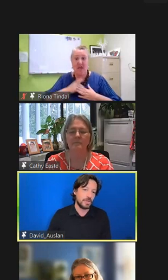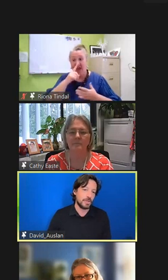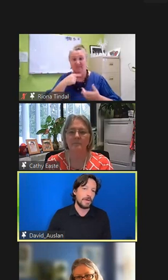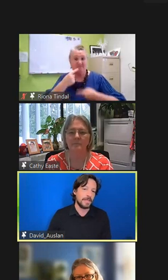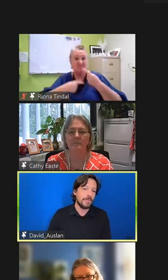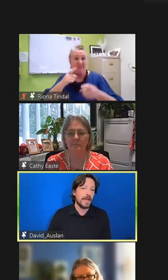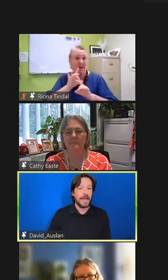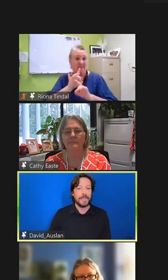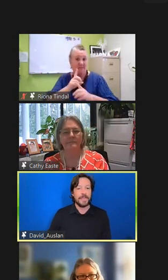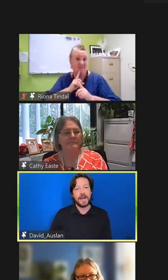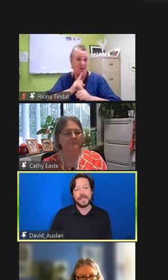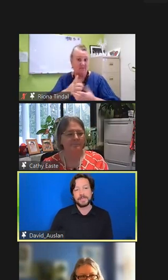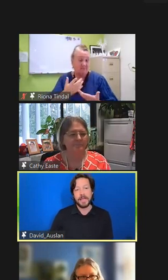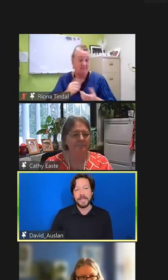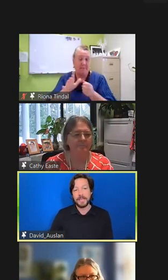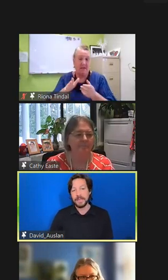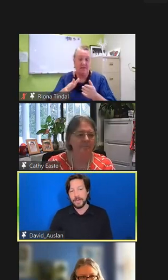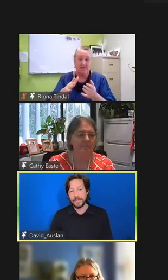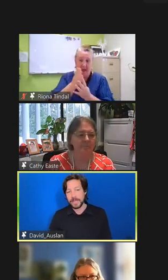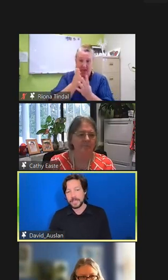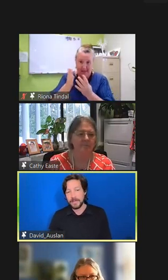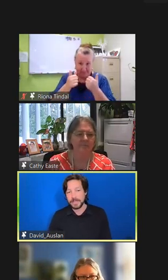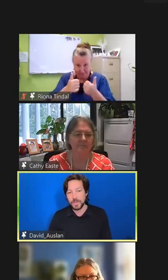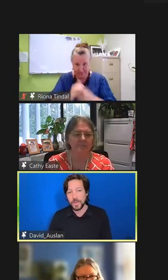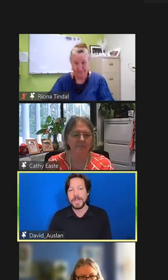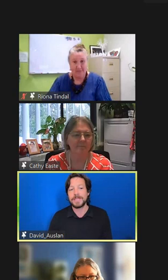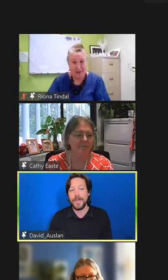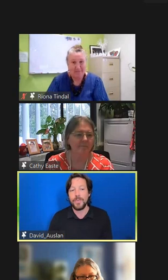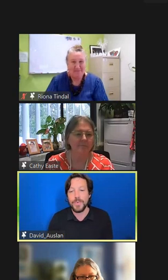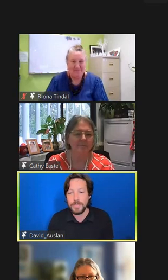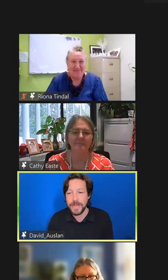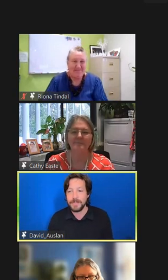meet the student myself and then I can explain and advise them as to what the best pathway would be.